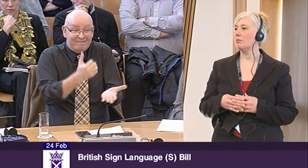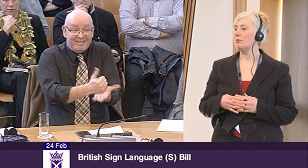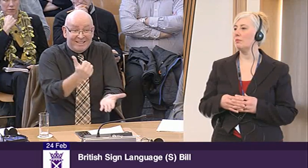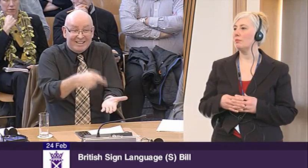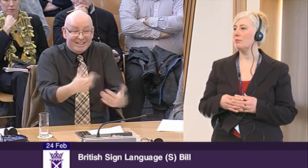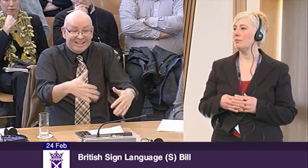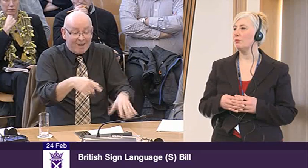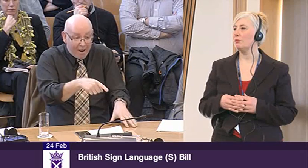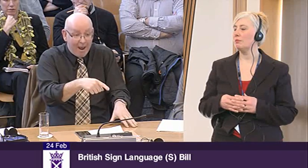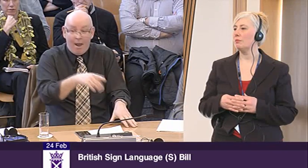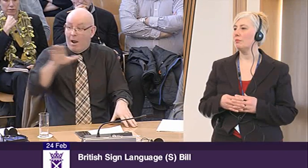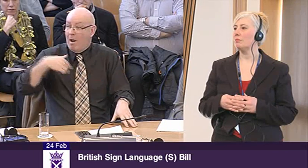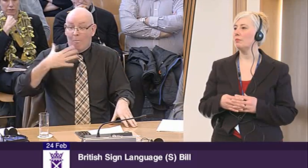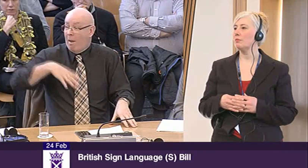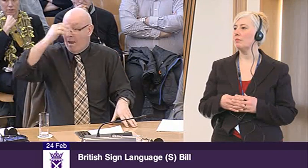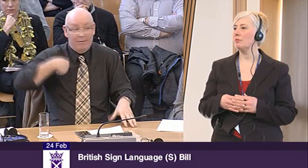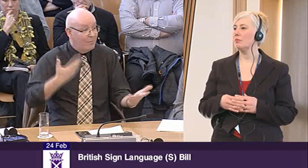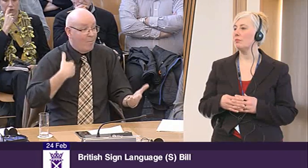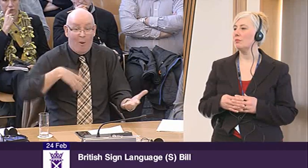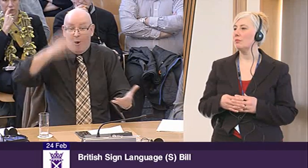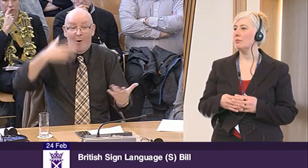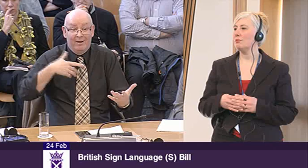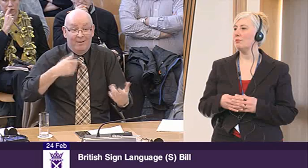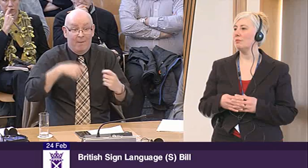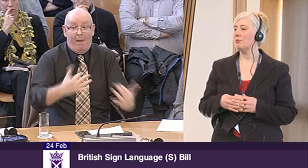We have such a beautiful, vibrant and exciting language to learn, and we could have seen